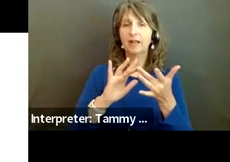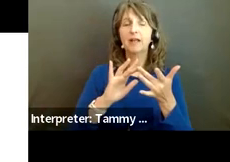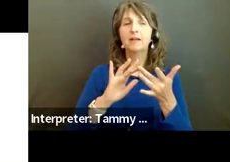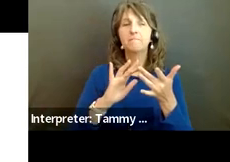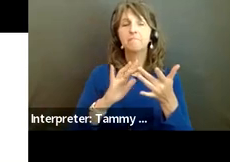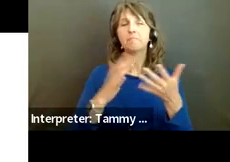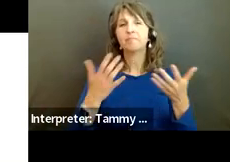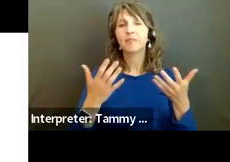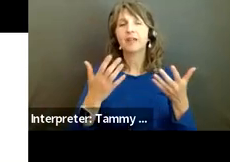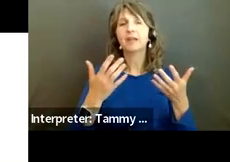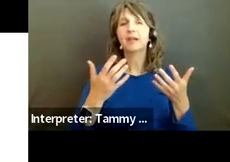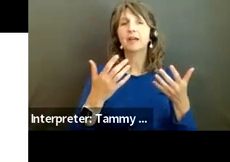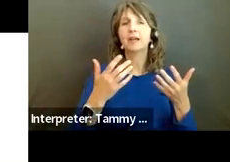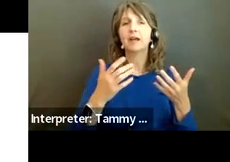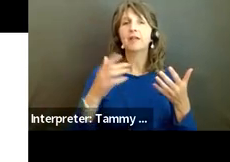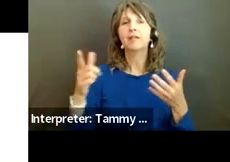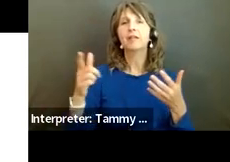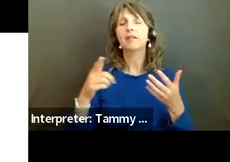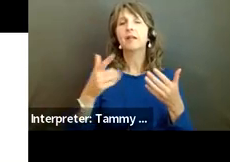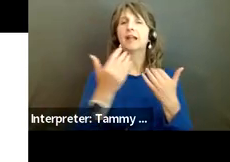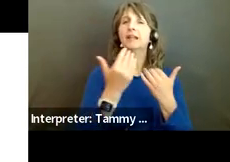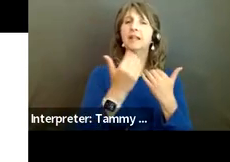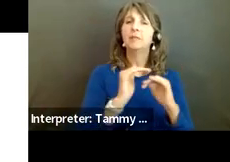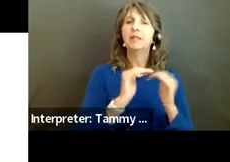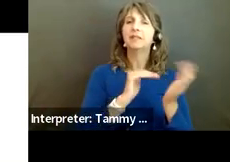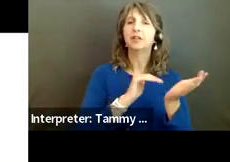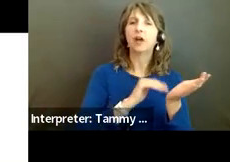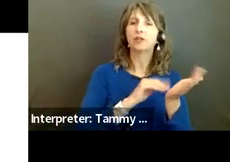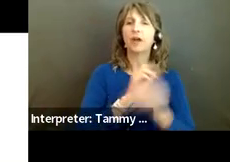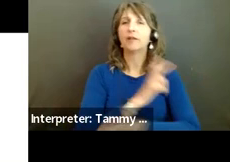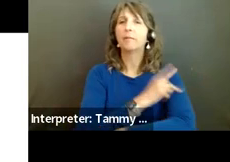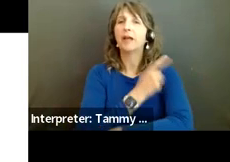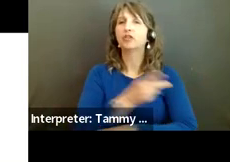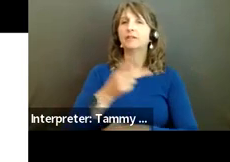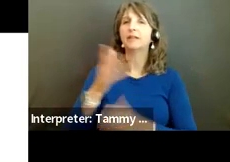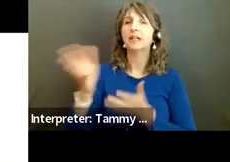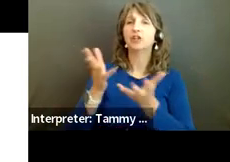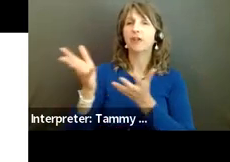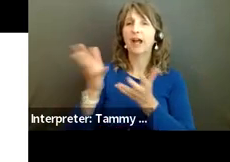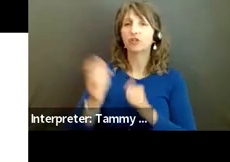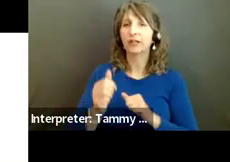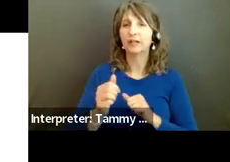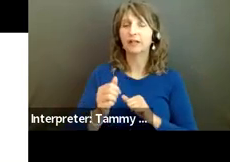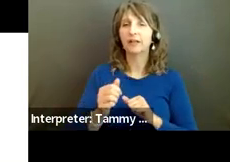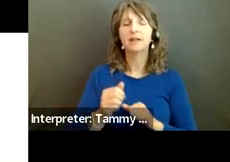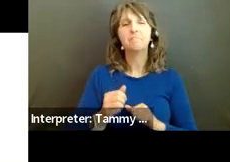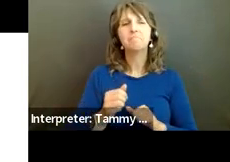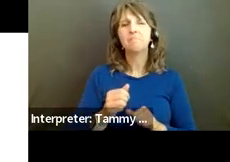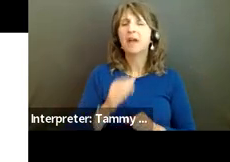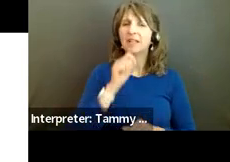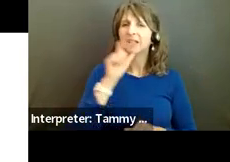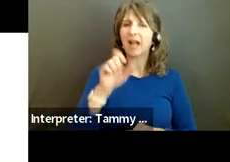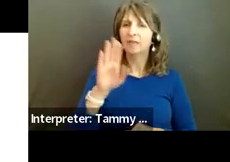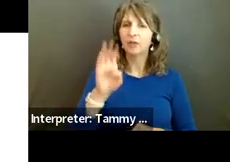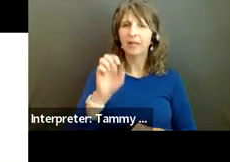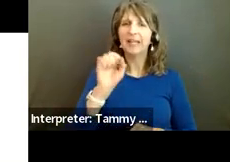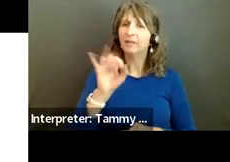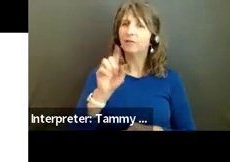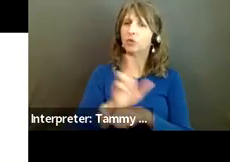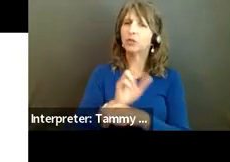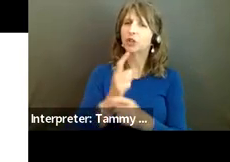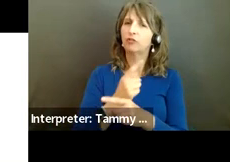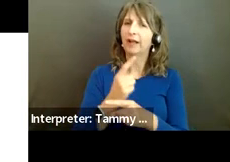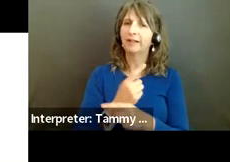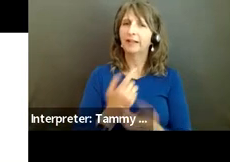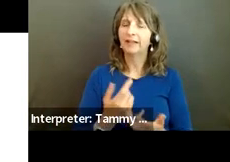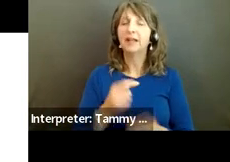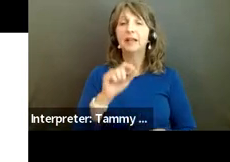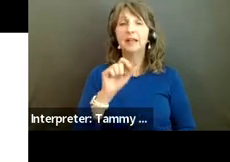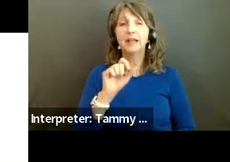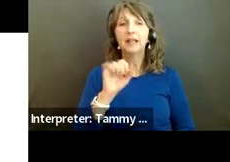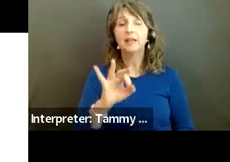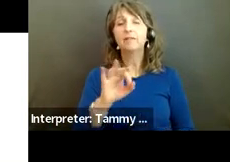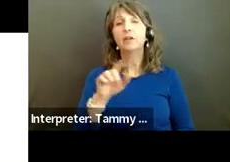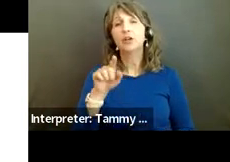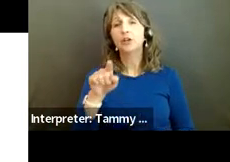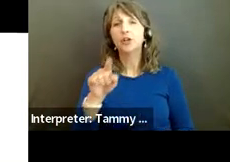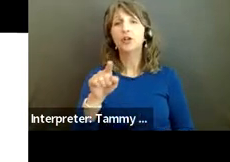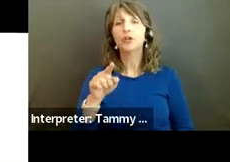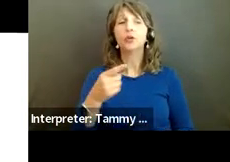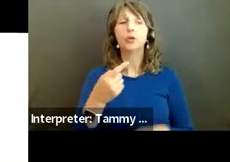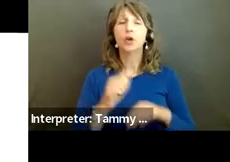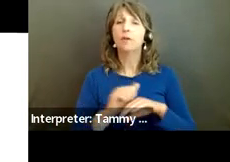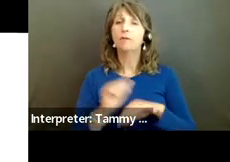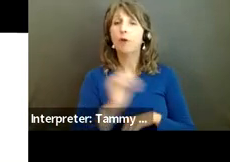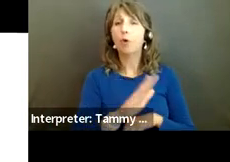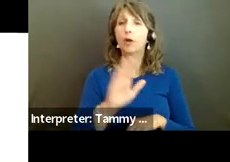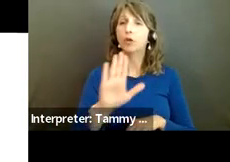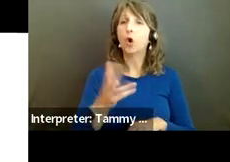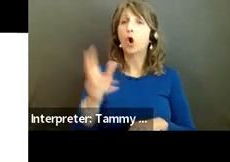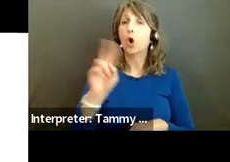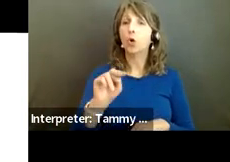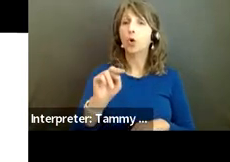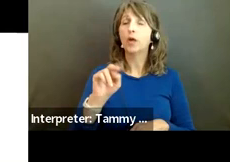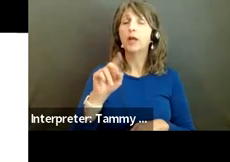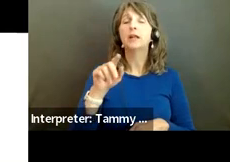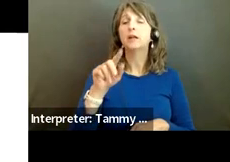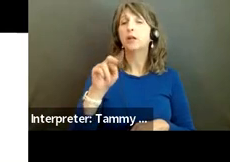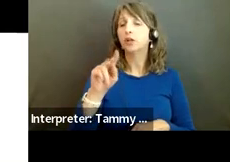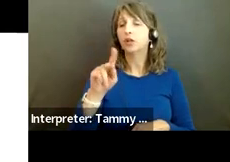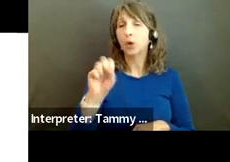Where that is just does not have to be the case if you're using the medical record correctly. If you are copying forward all of your notes and not doing your own assessments, of course that's a different story, but when we use this for what it's actually intended for.